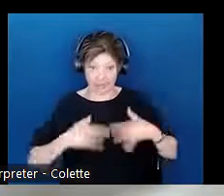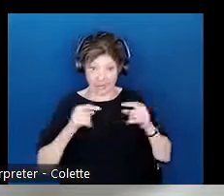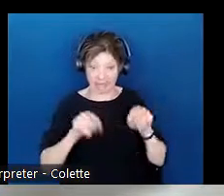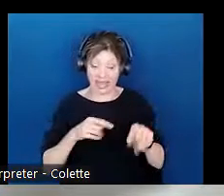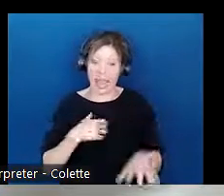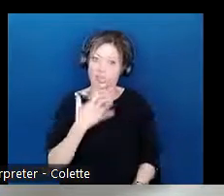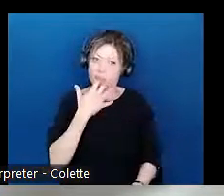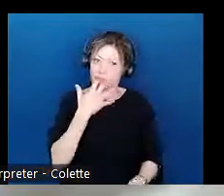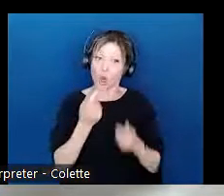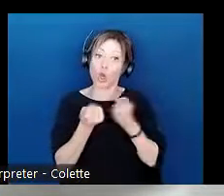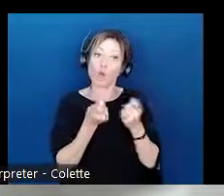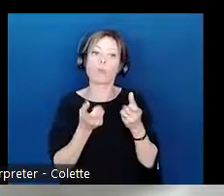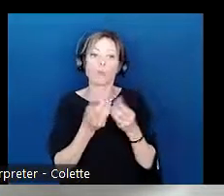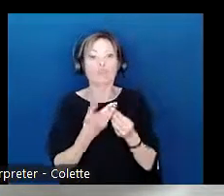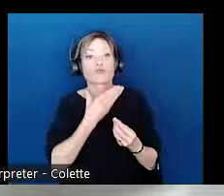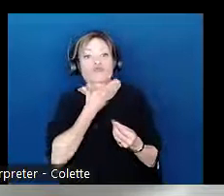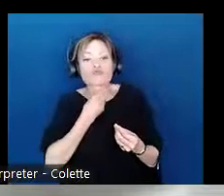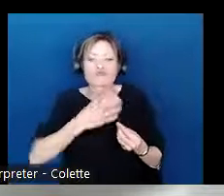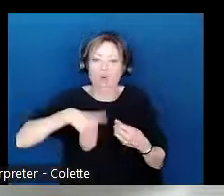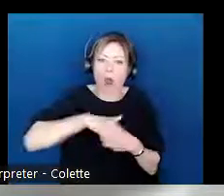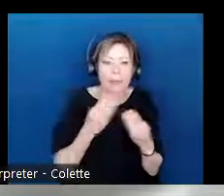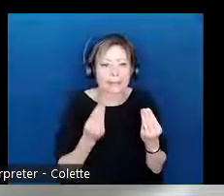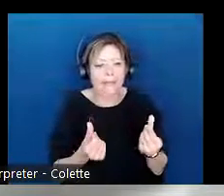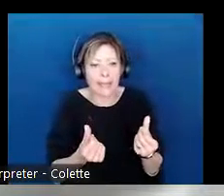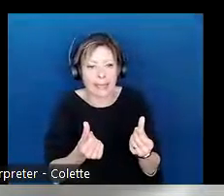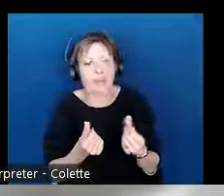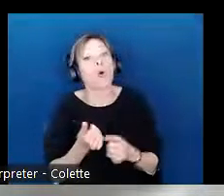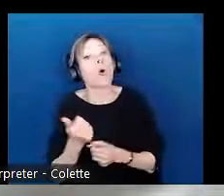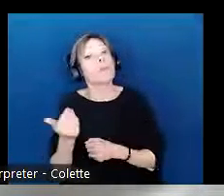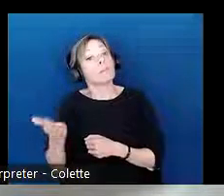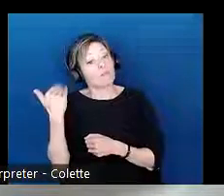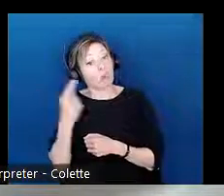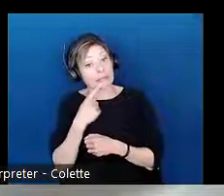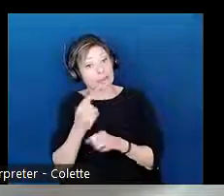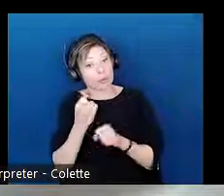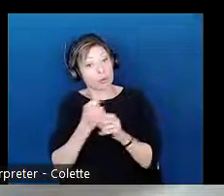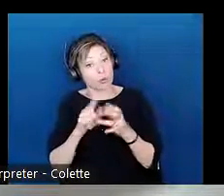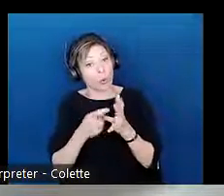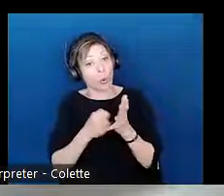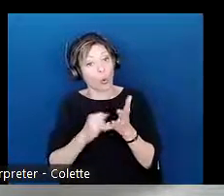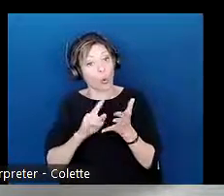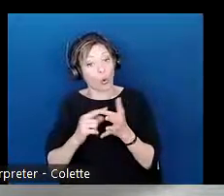conditions um and we've mentioned gauze a little bit already and so it's the sort of spiky really